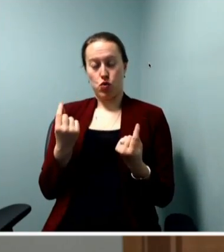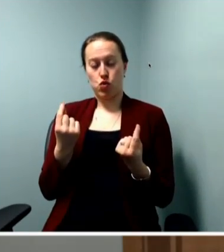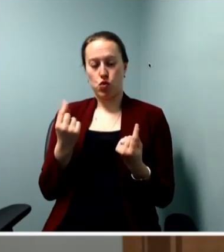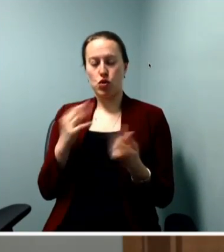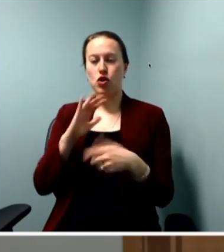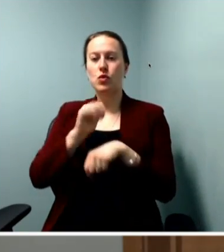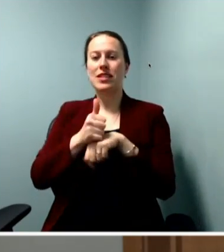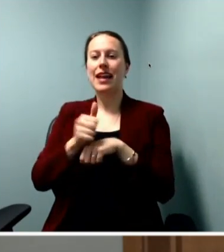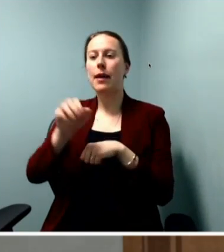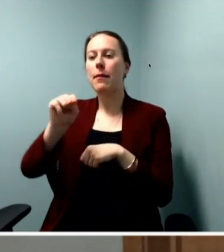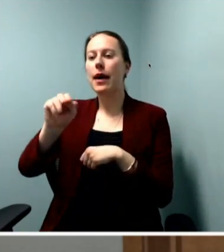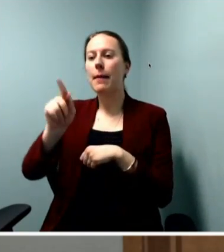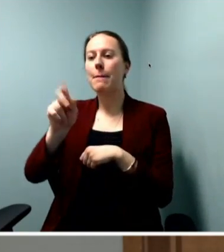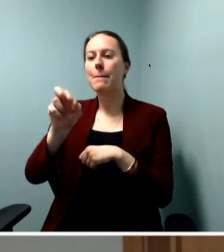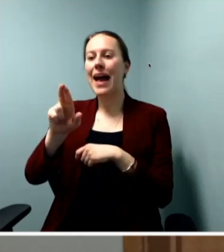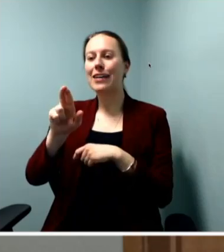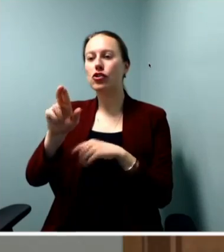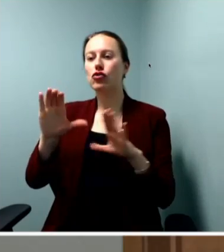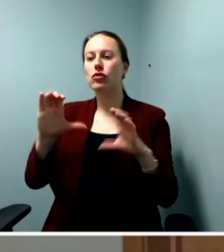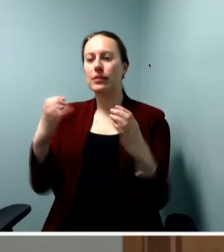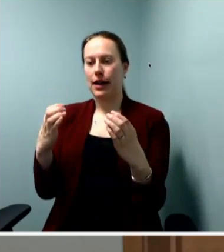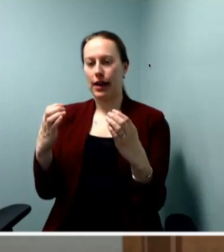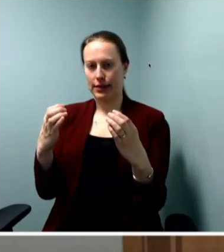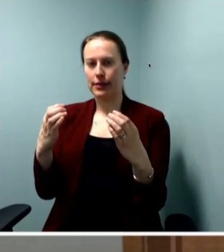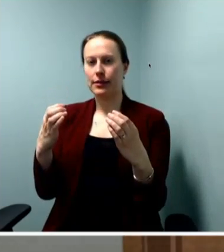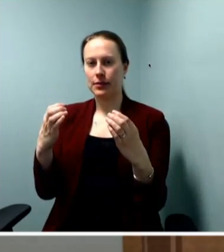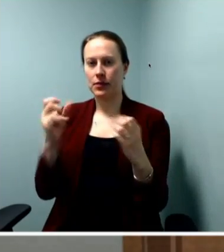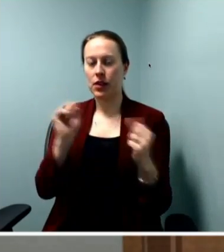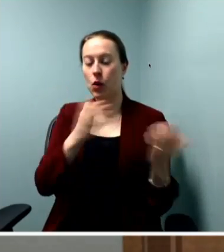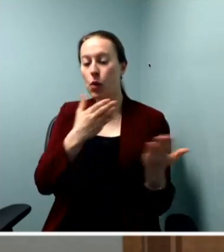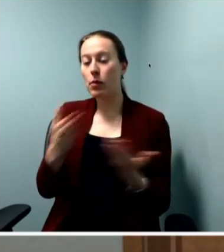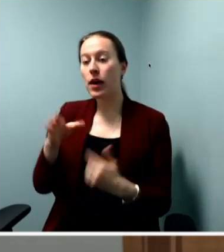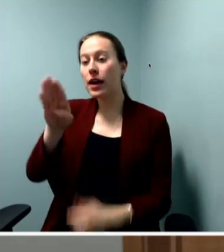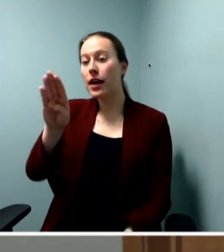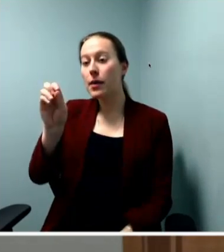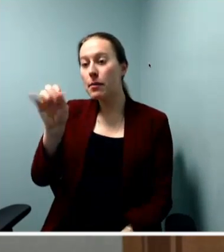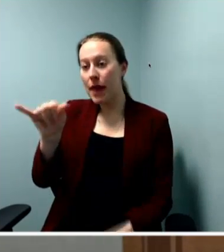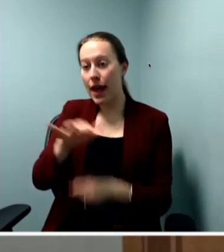where we would bring Bay area dance teachers to us